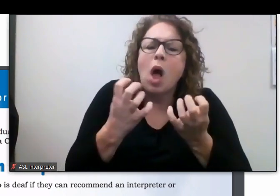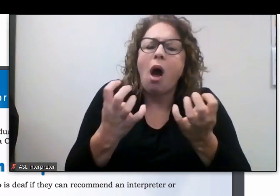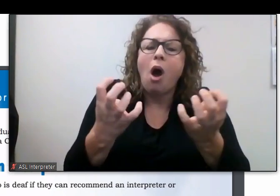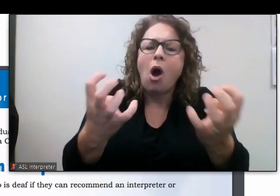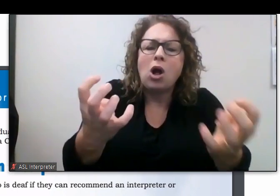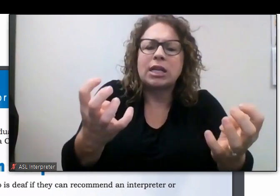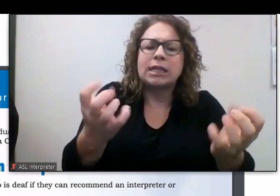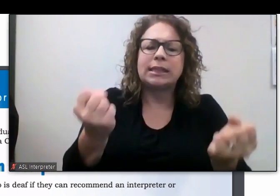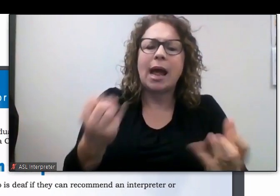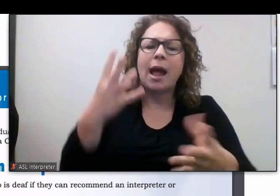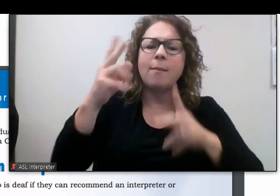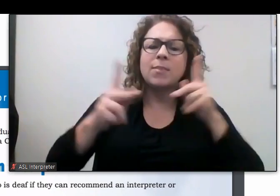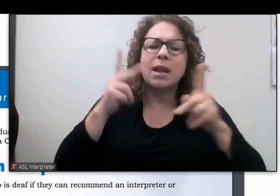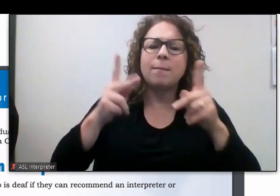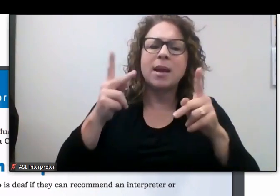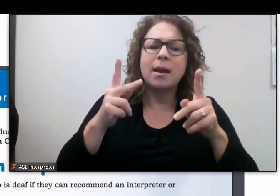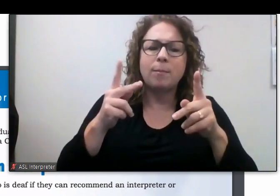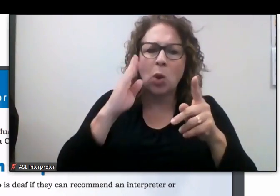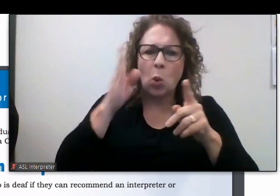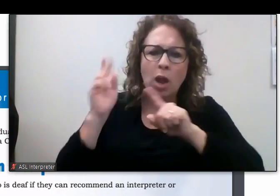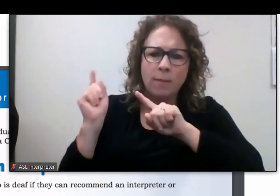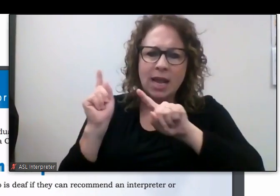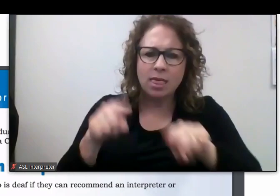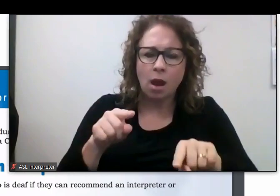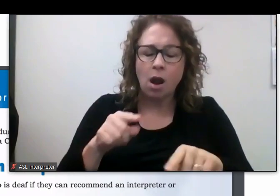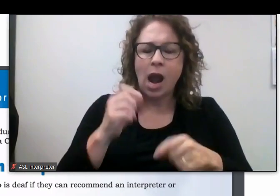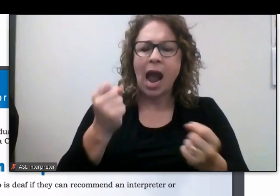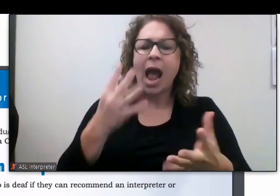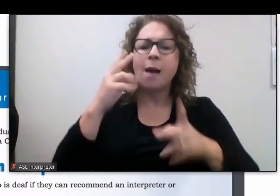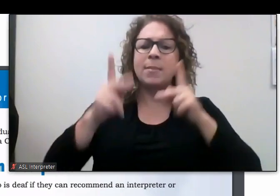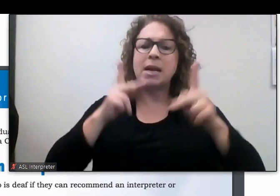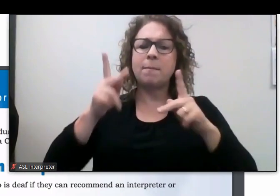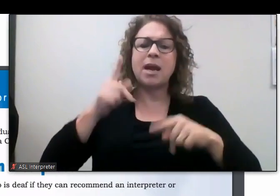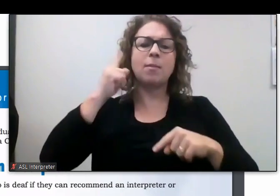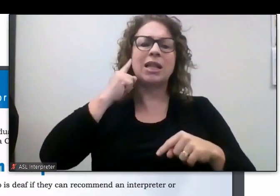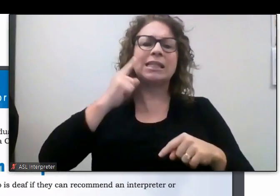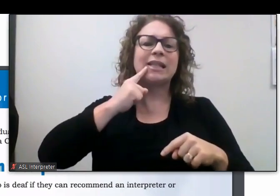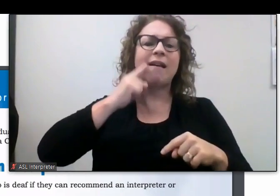how many people are in attendance, how many of those people are deaf or hard-of-hearing people